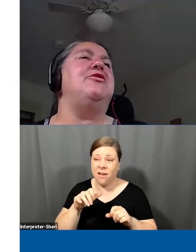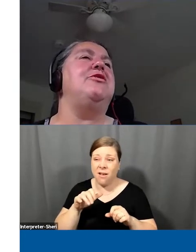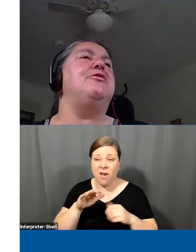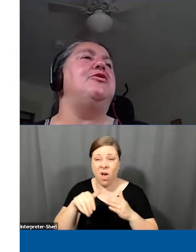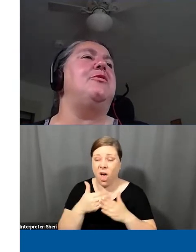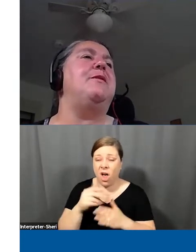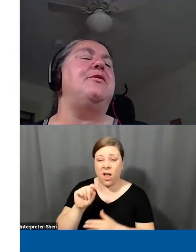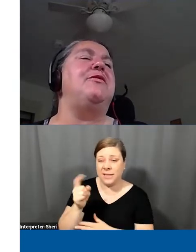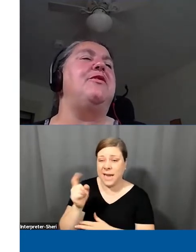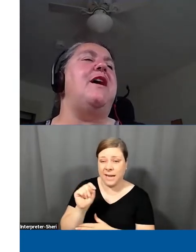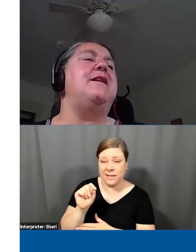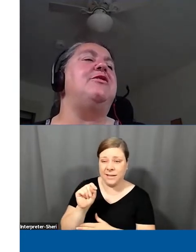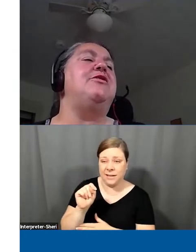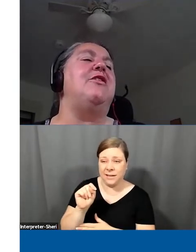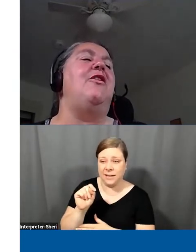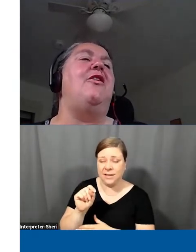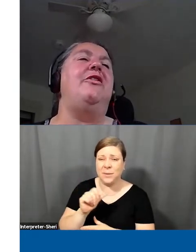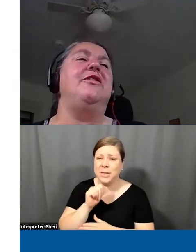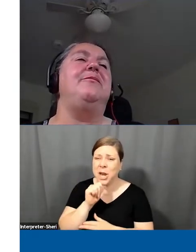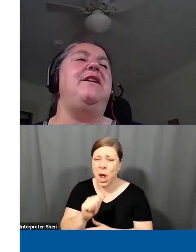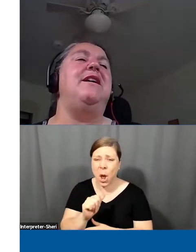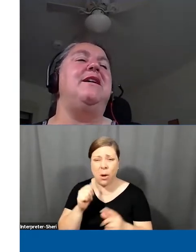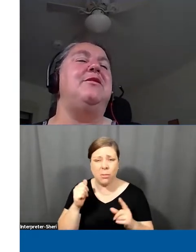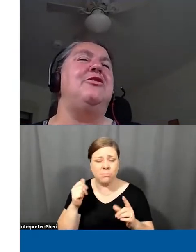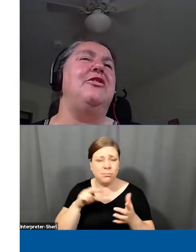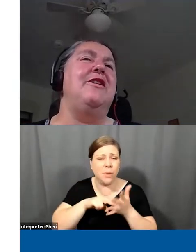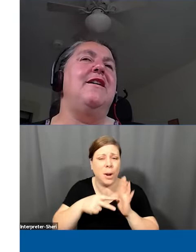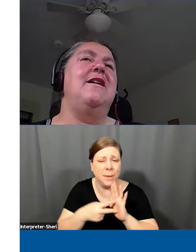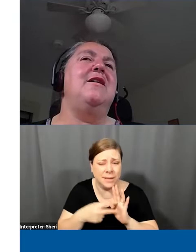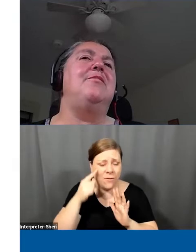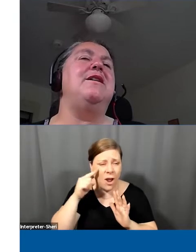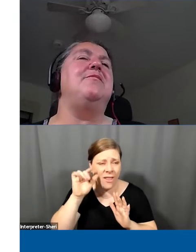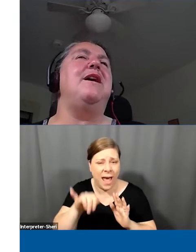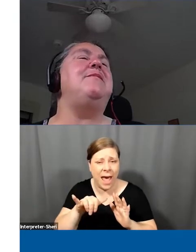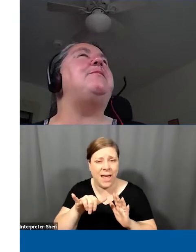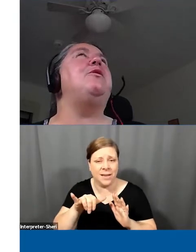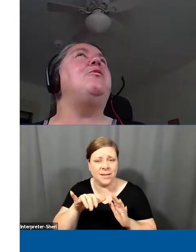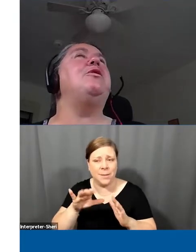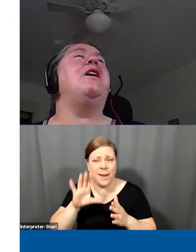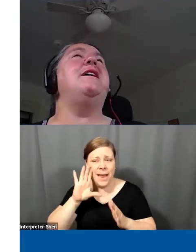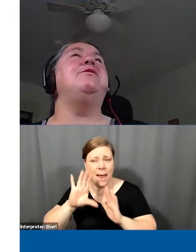So there was no purpose for that image at all to be an image, but blind people were not able